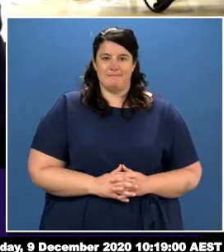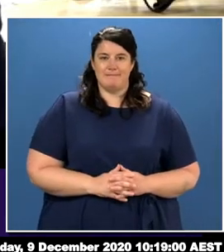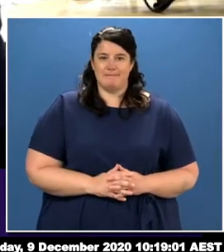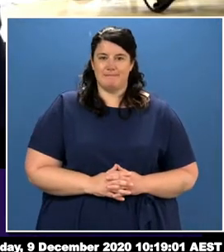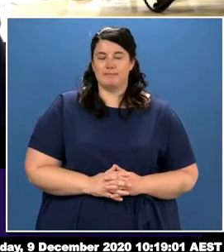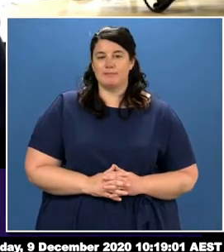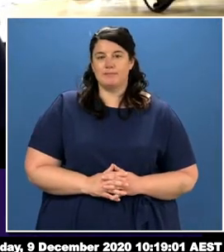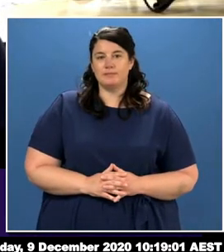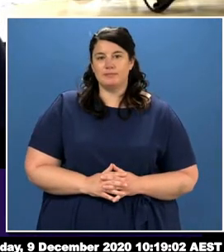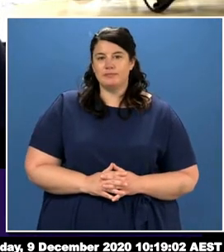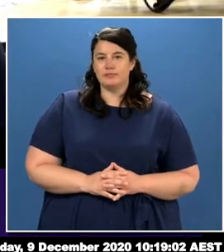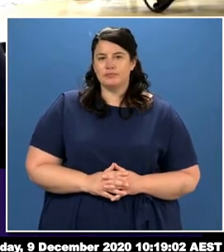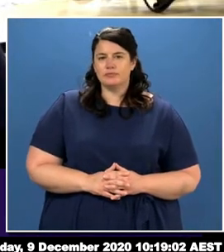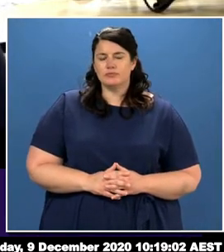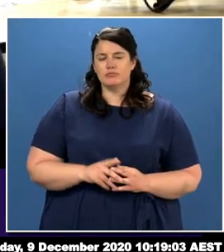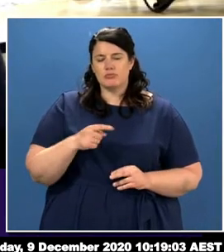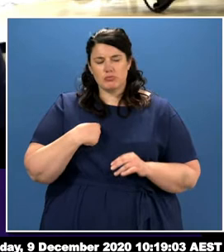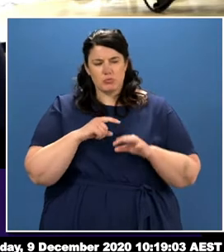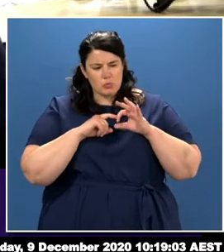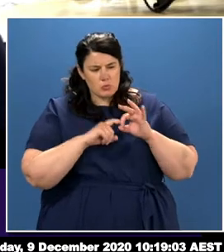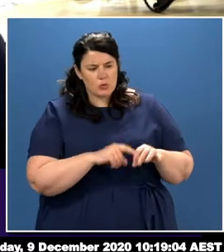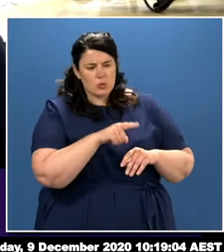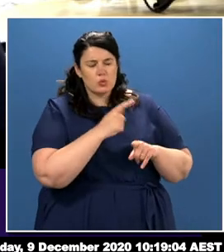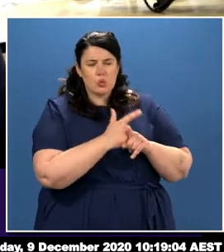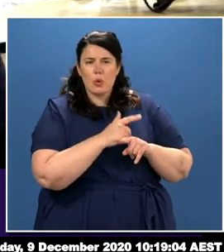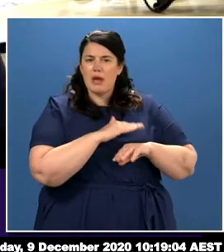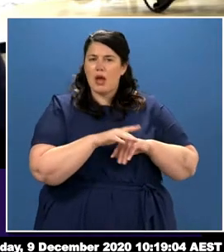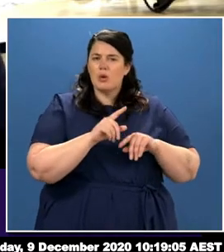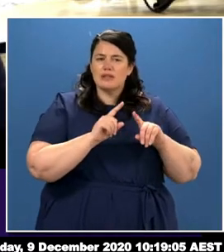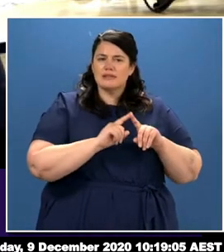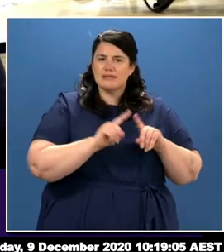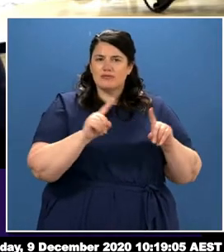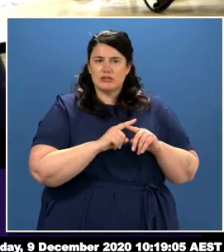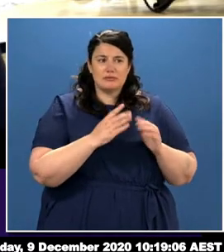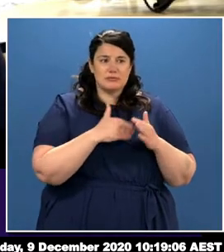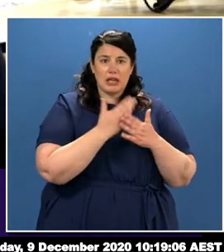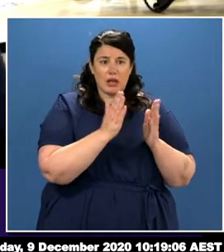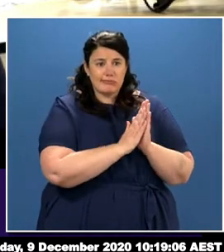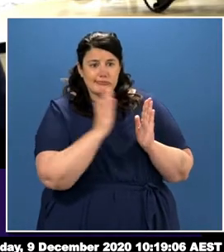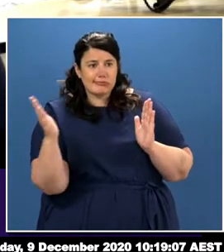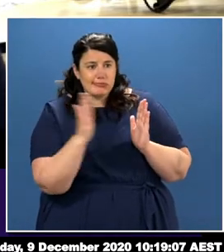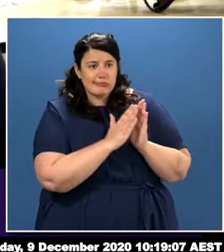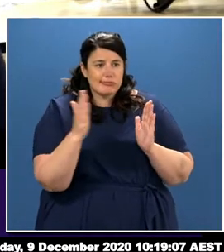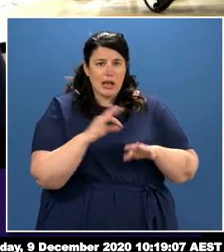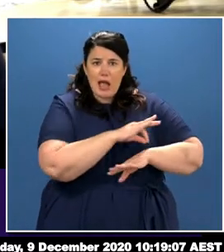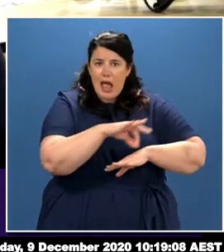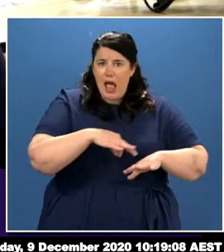Mr Collins, you talked about doing different lengths of days depending on the work capacity.